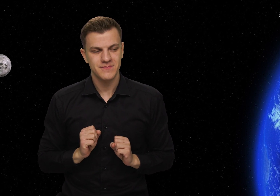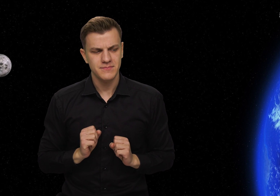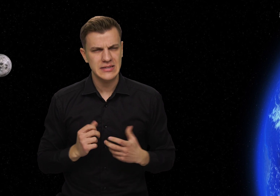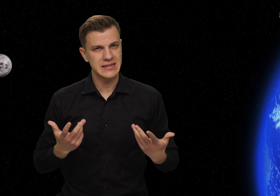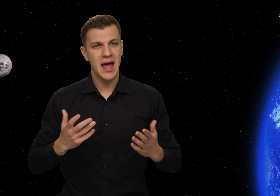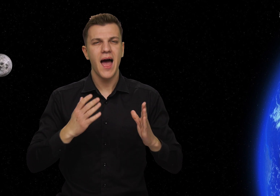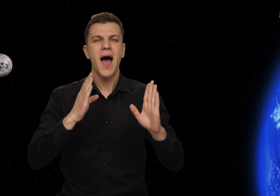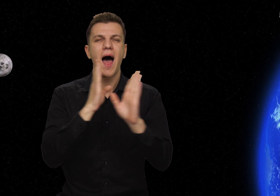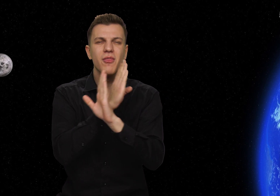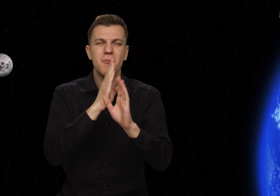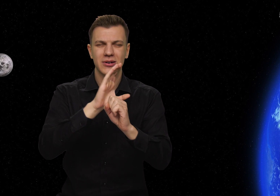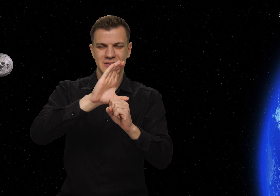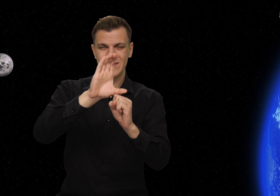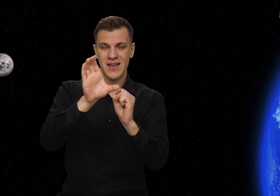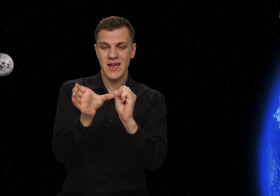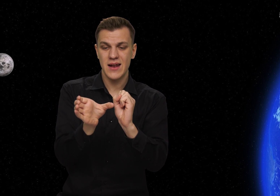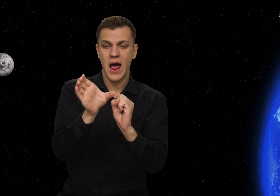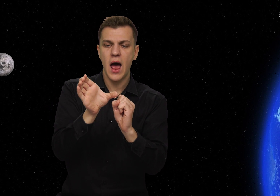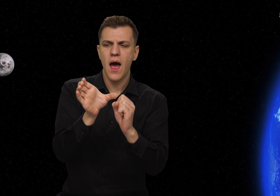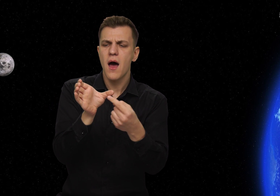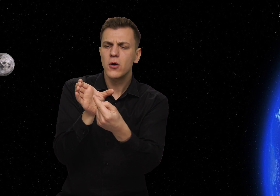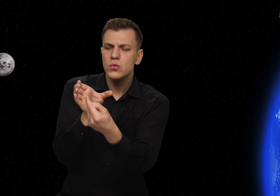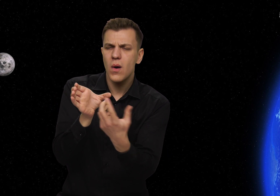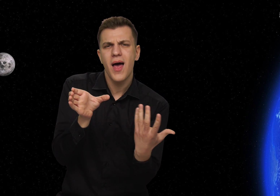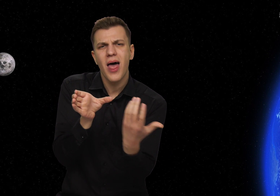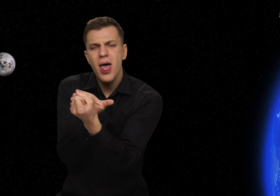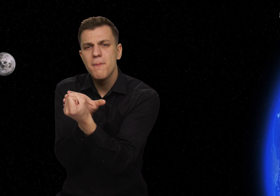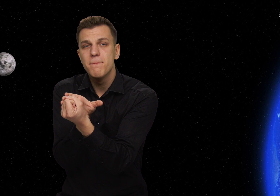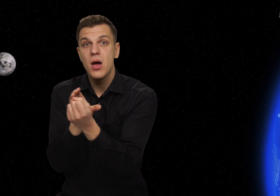Of course, it is not the same atmosphere as it is on Earth --